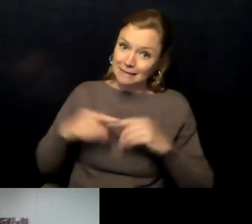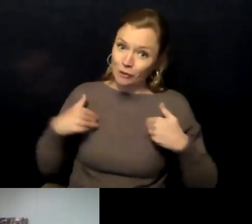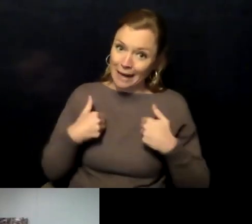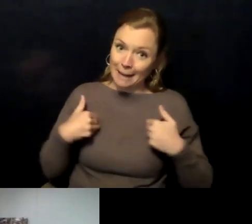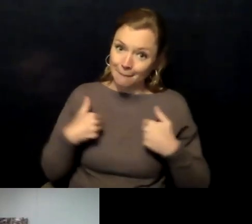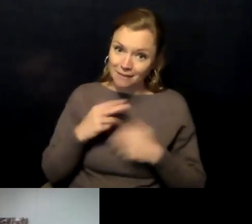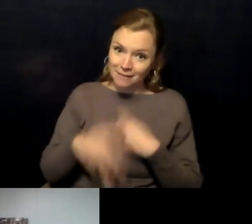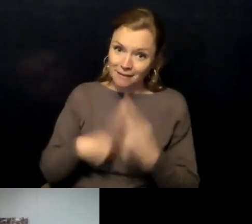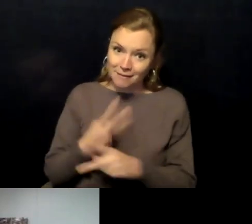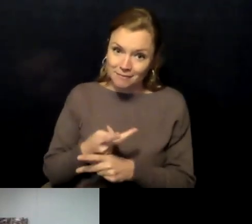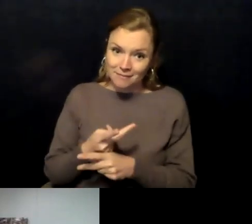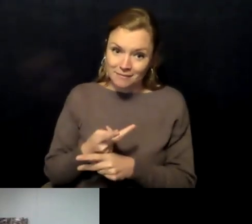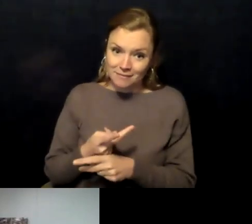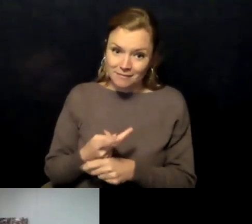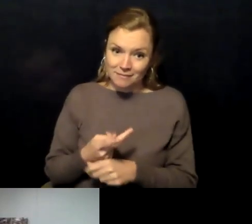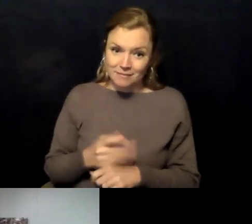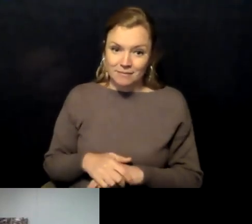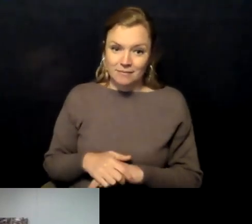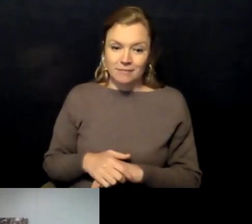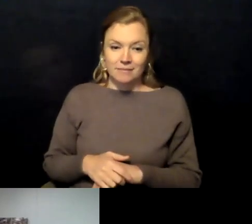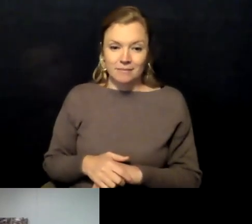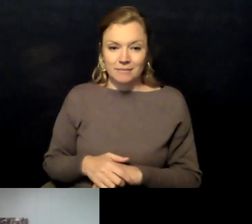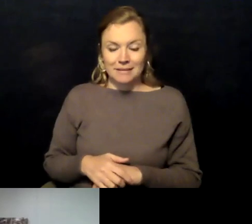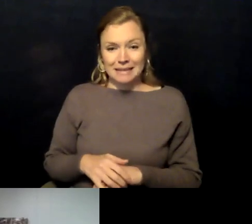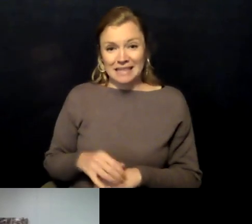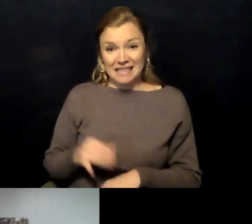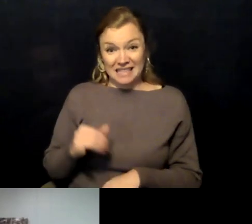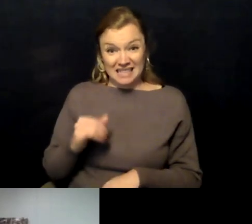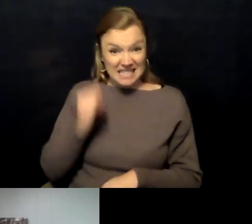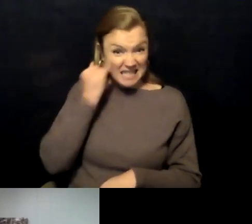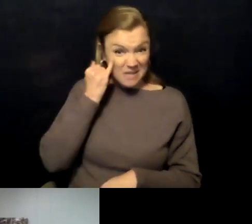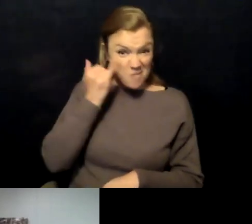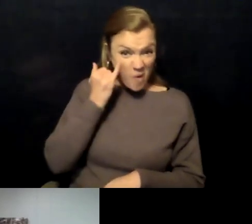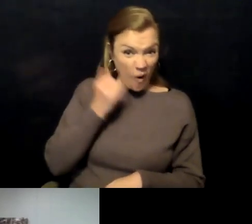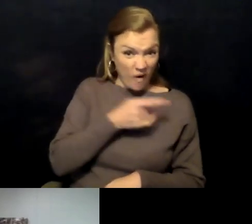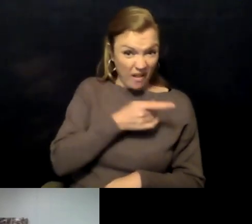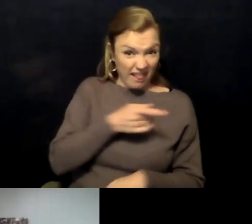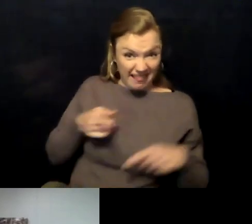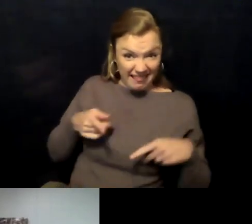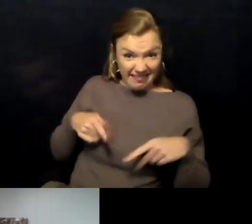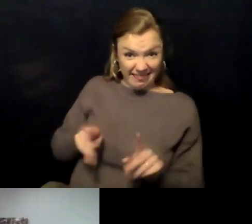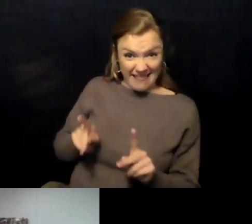let me go in with the tigers,